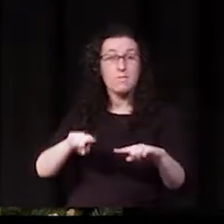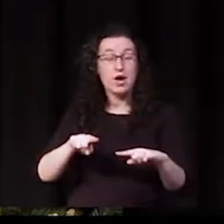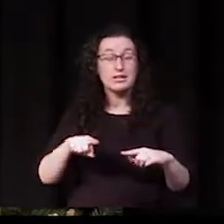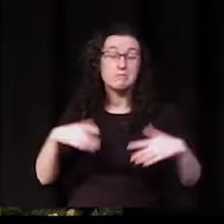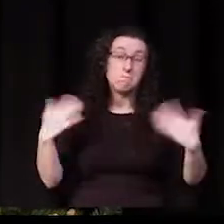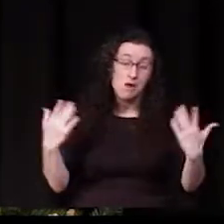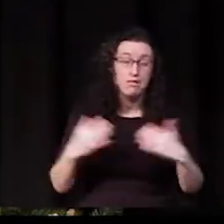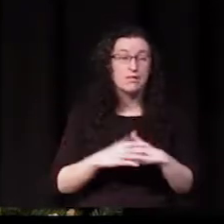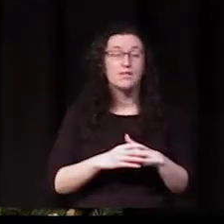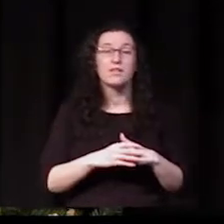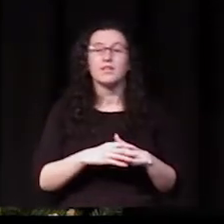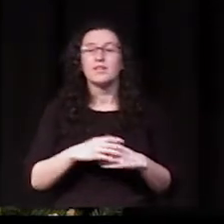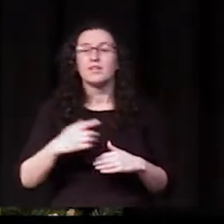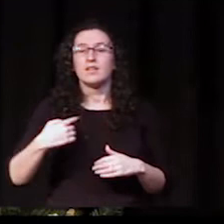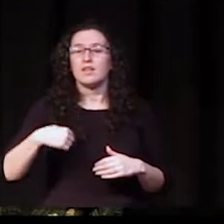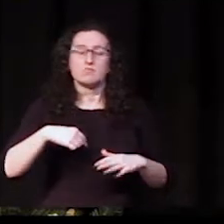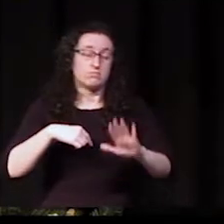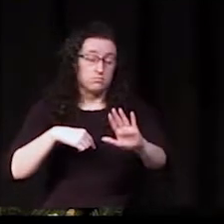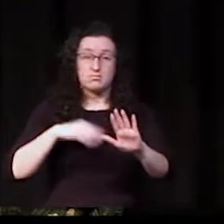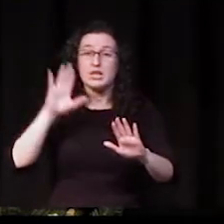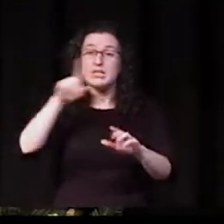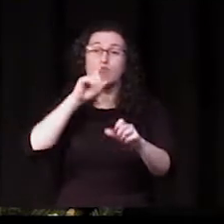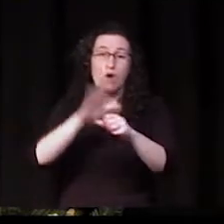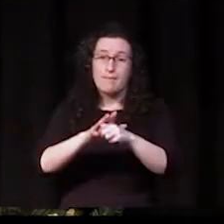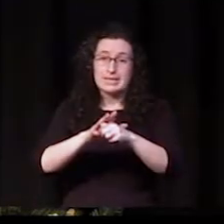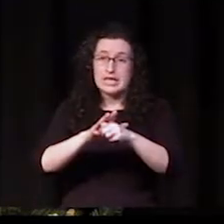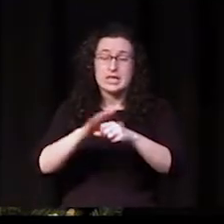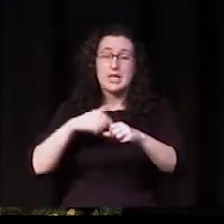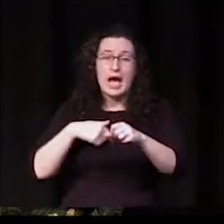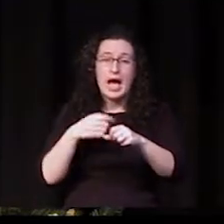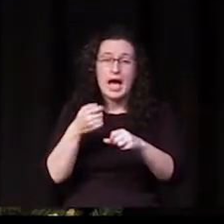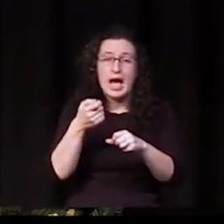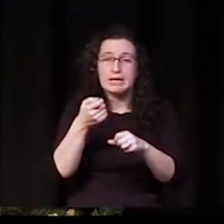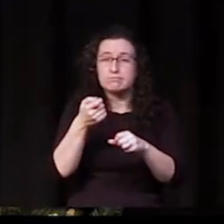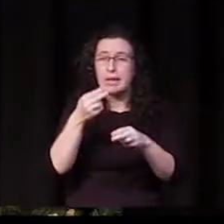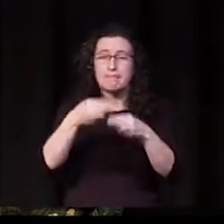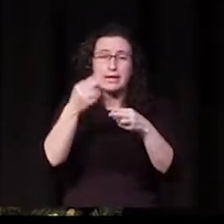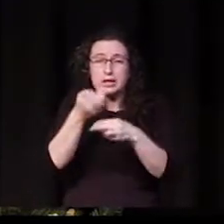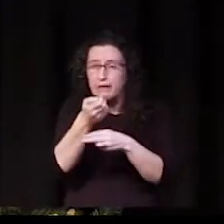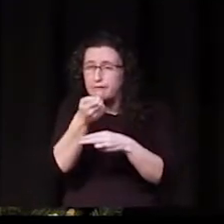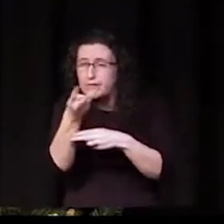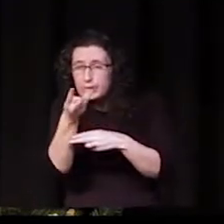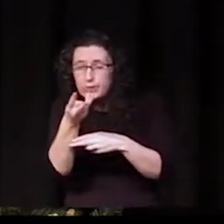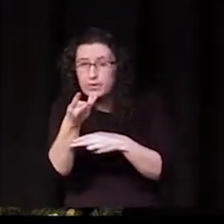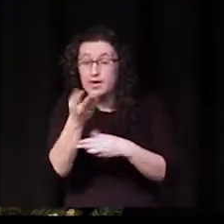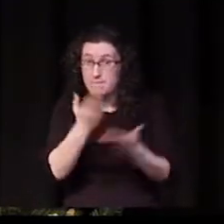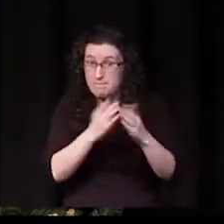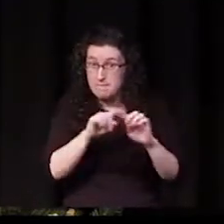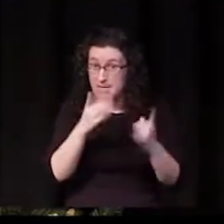we have only scratched the surface of His promises as found in Scripture. Maybe you dive into His Word with your own research